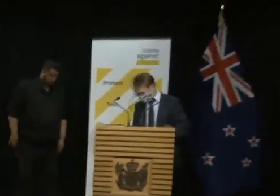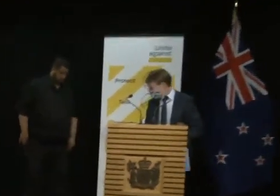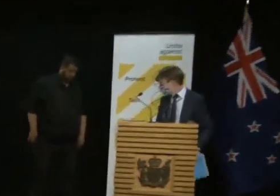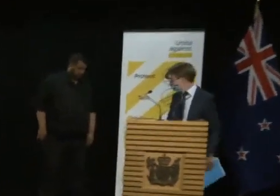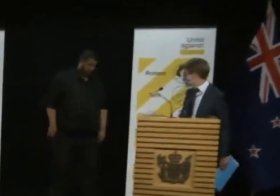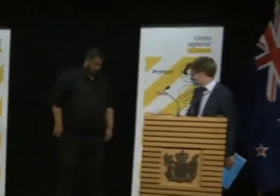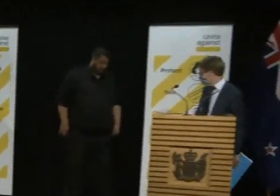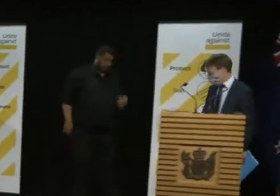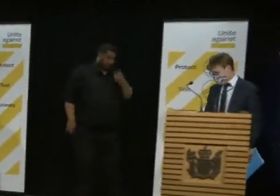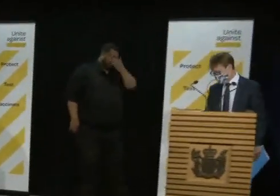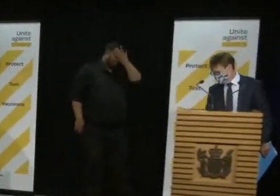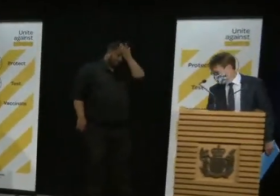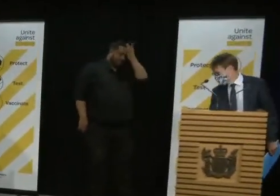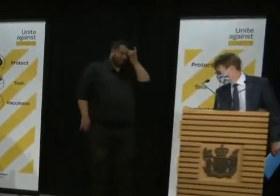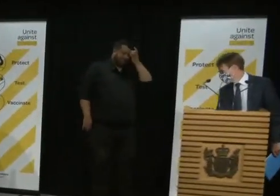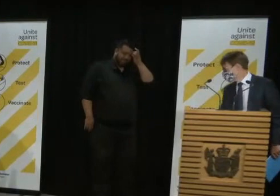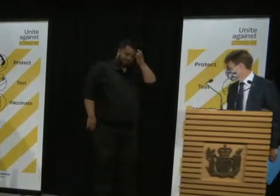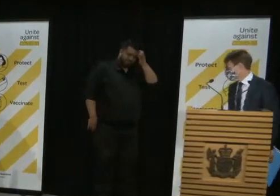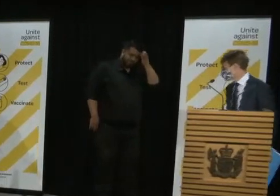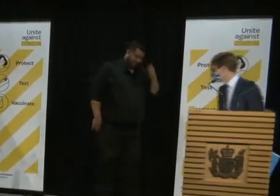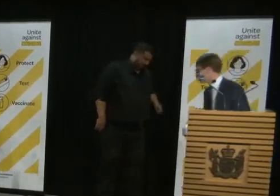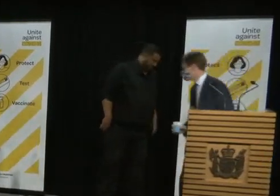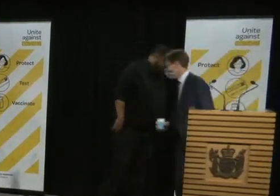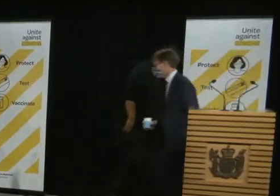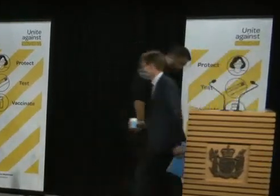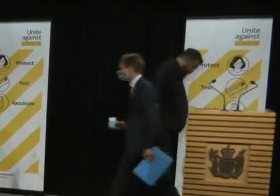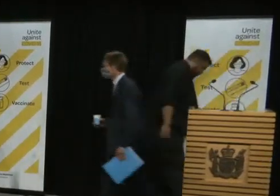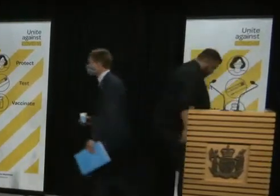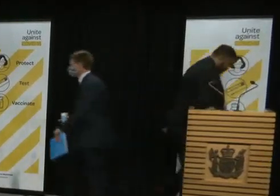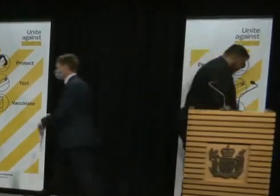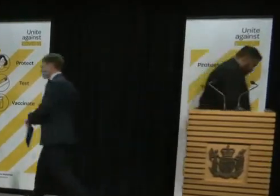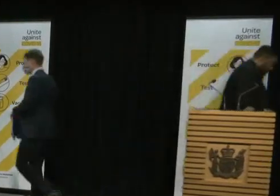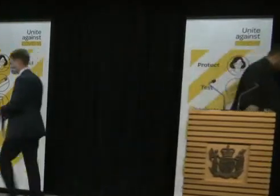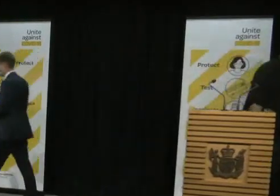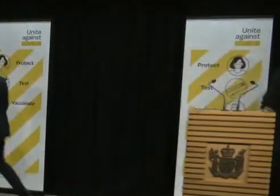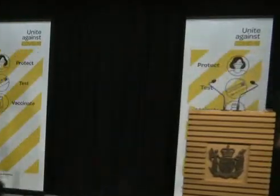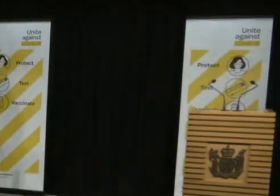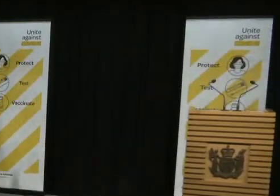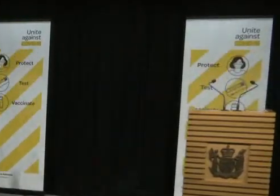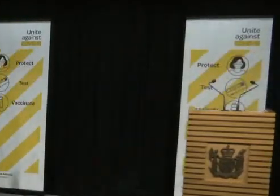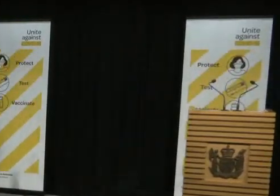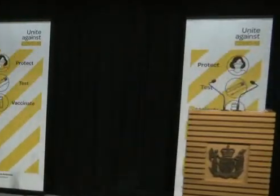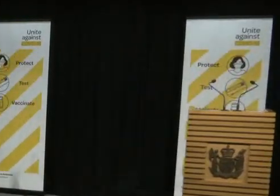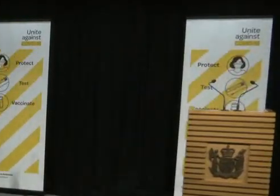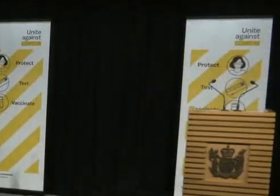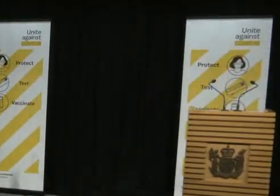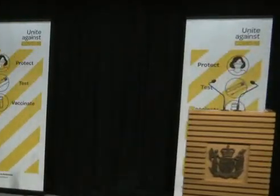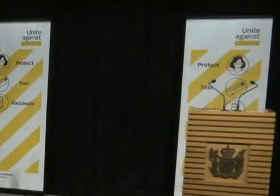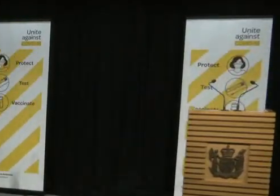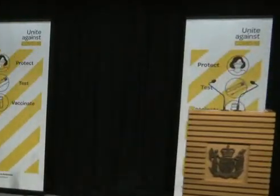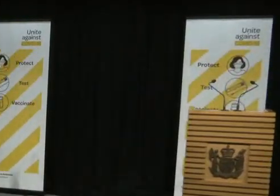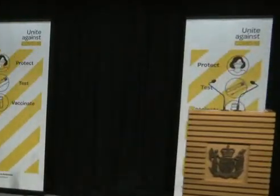? Certainly that's our expectation. Thanks, everybody.